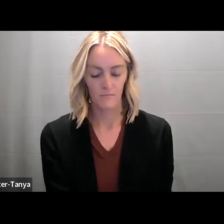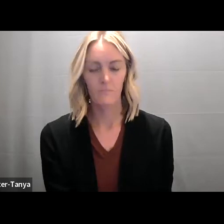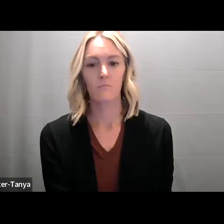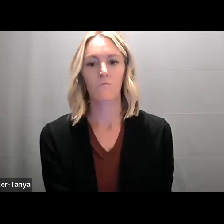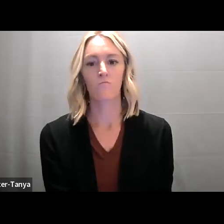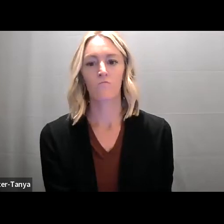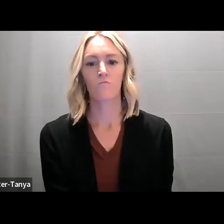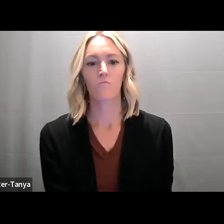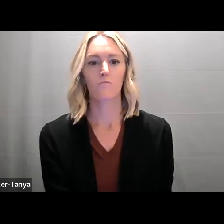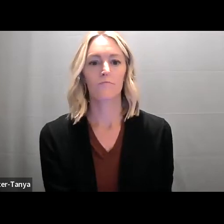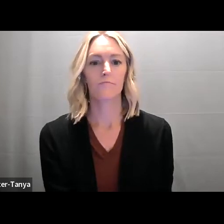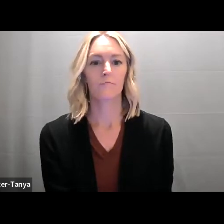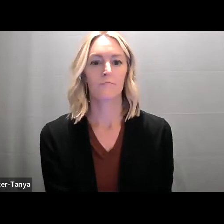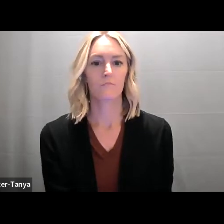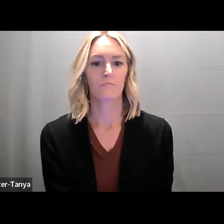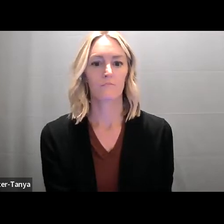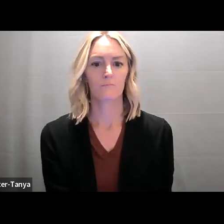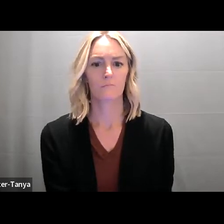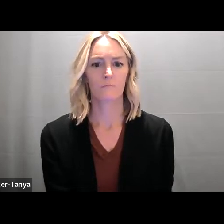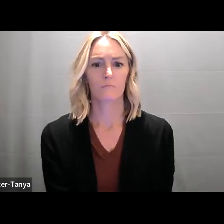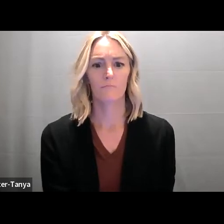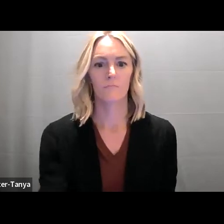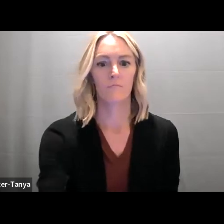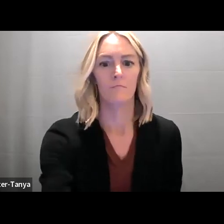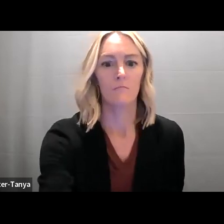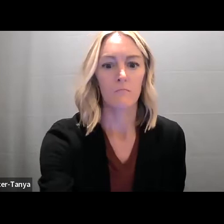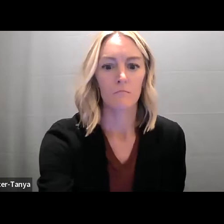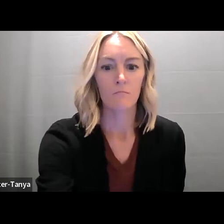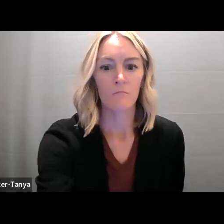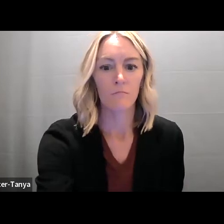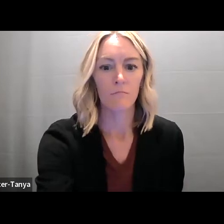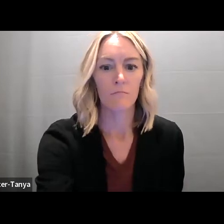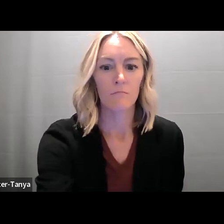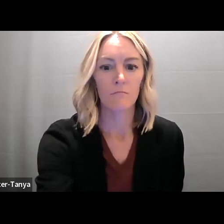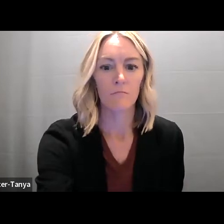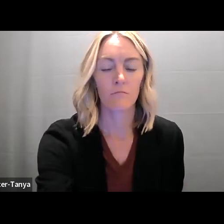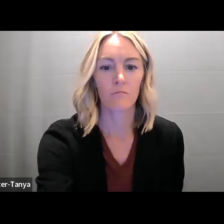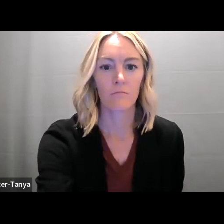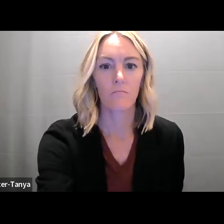We will go ahead and get started.